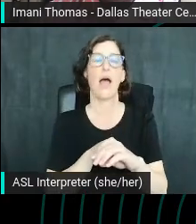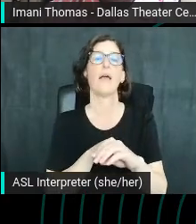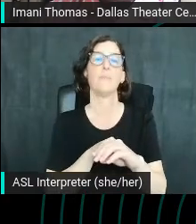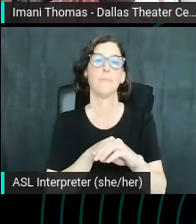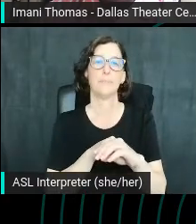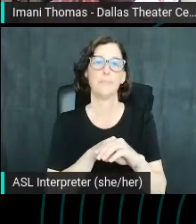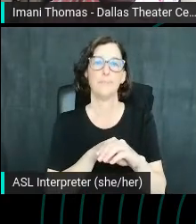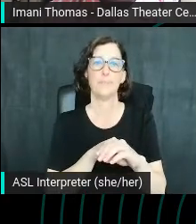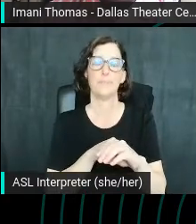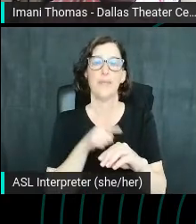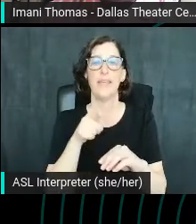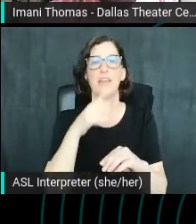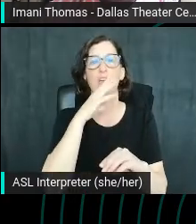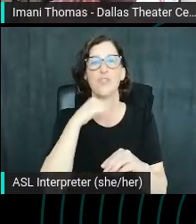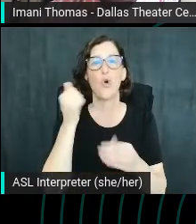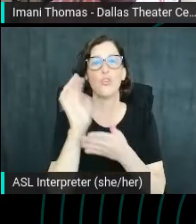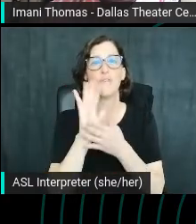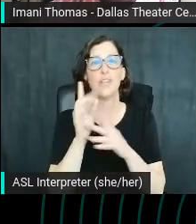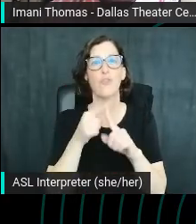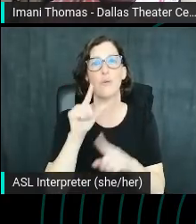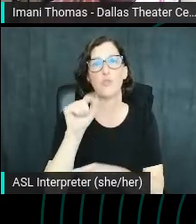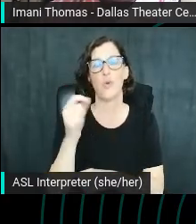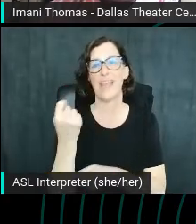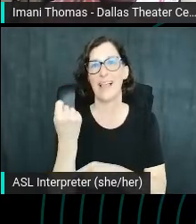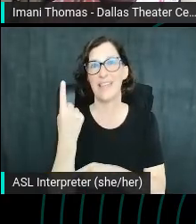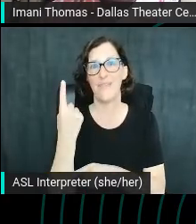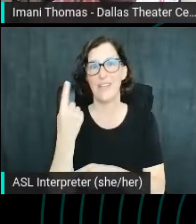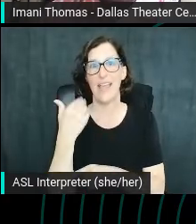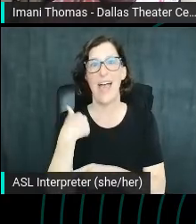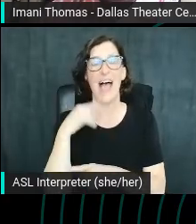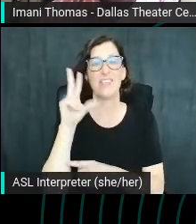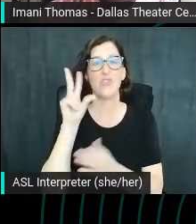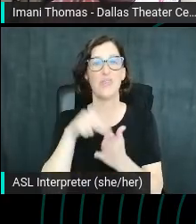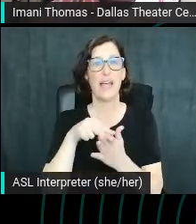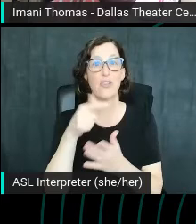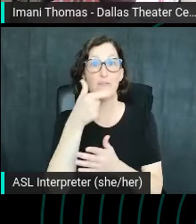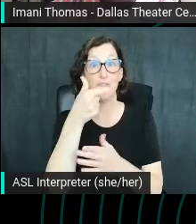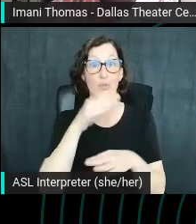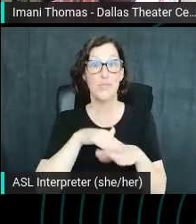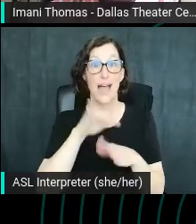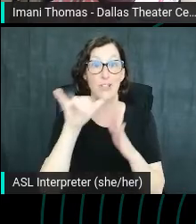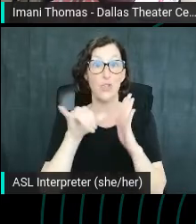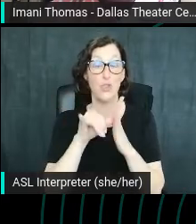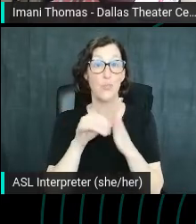Here's an older video from 2011. It has 3,000 views on YouTube and lots of engagement which is great,